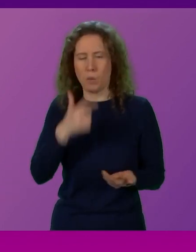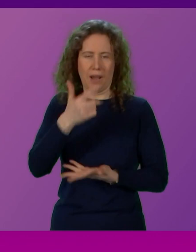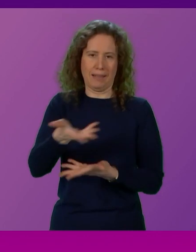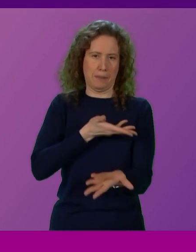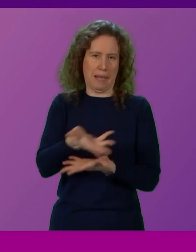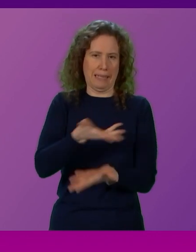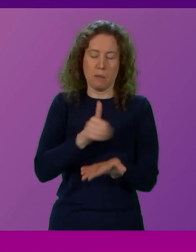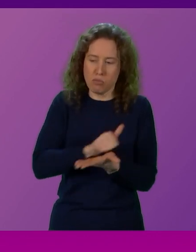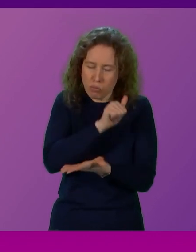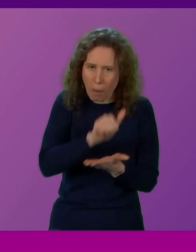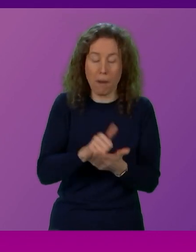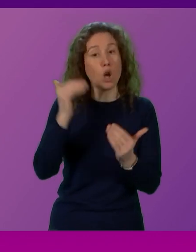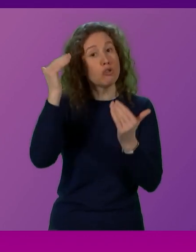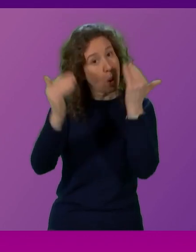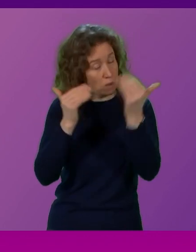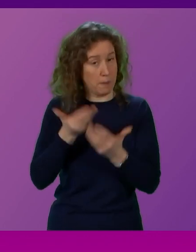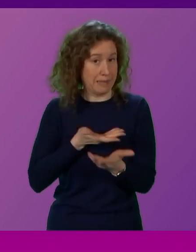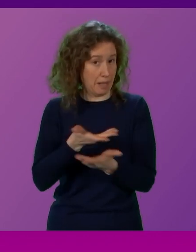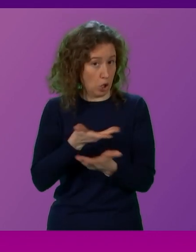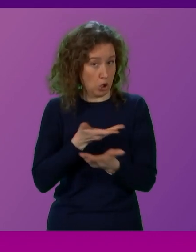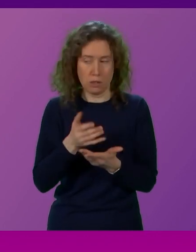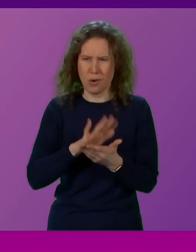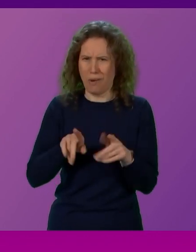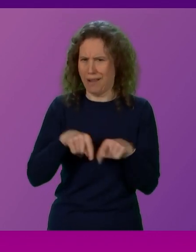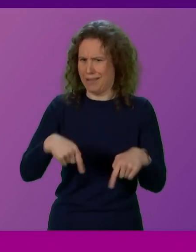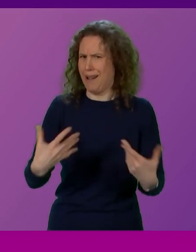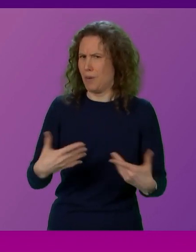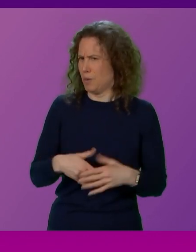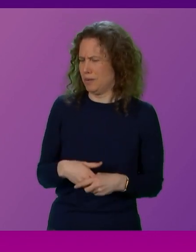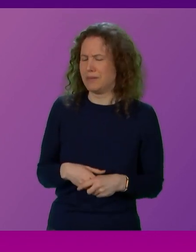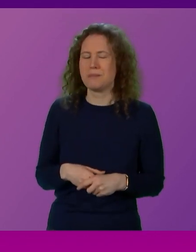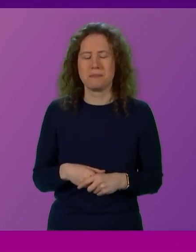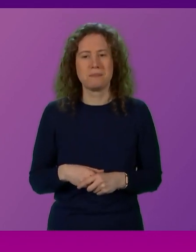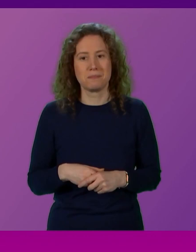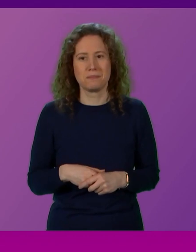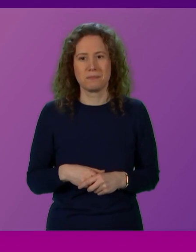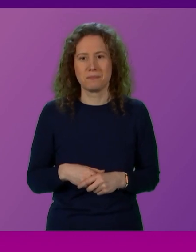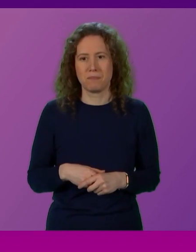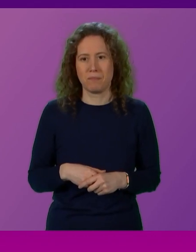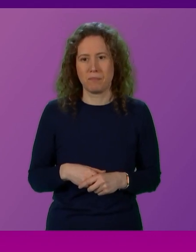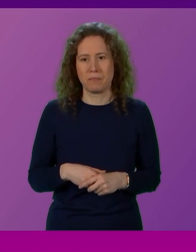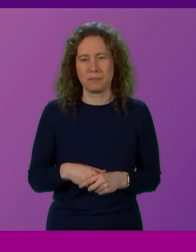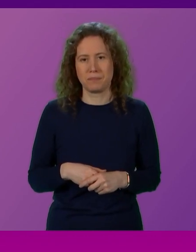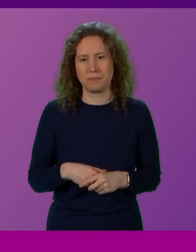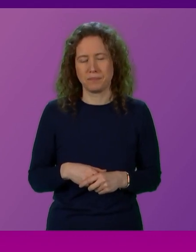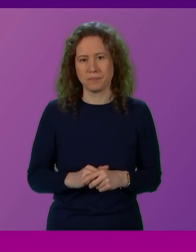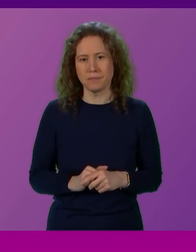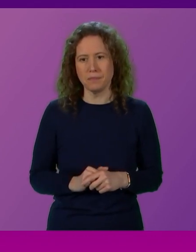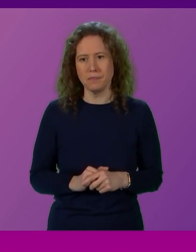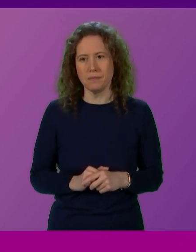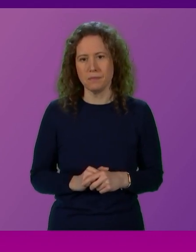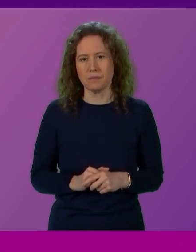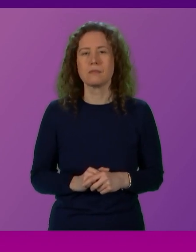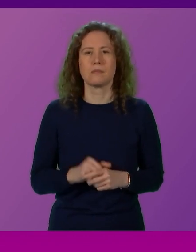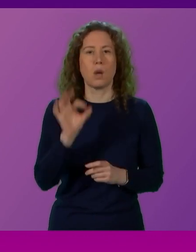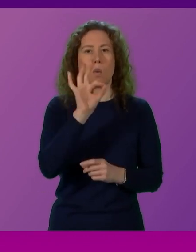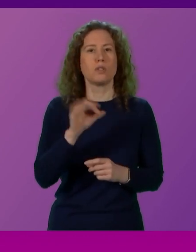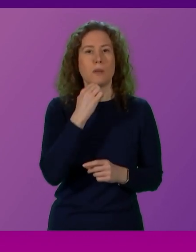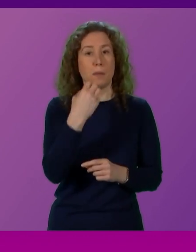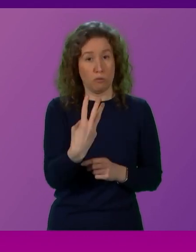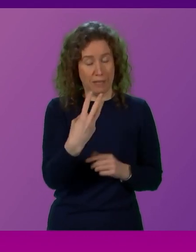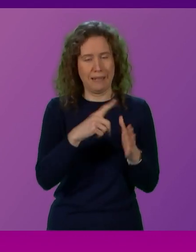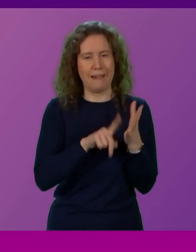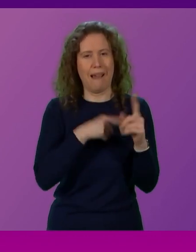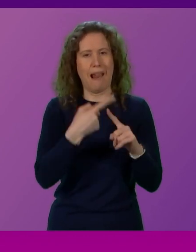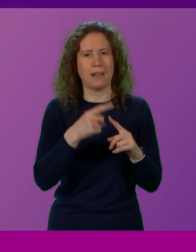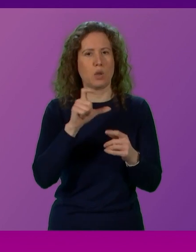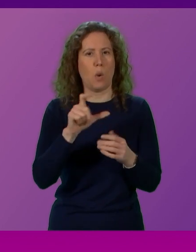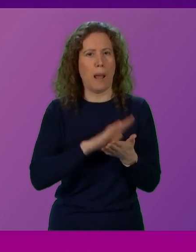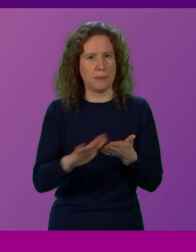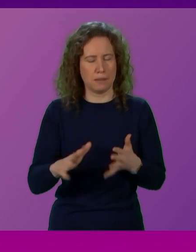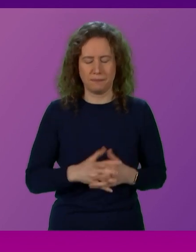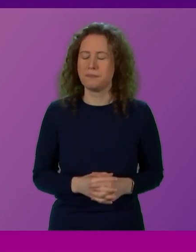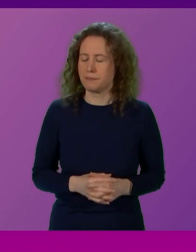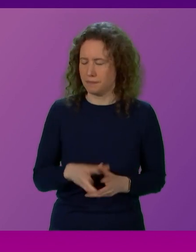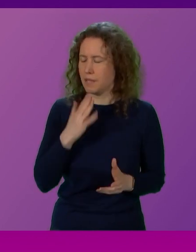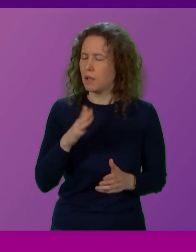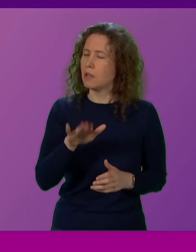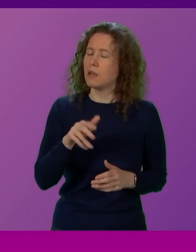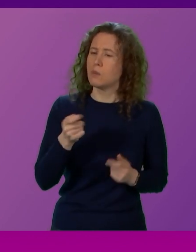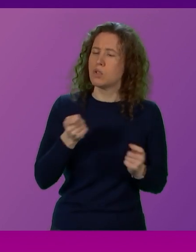have a proper, grown-up discussion, rather than the one that he has just made us have.